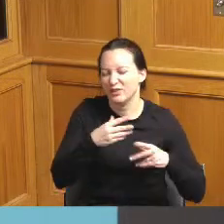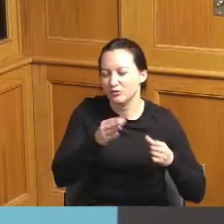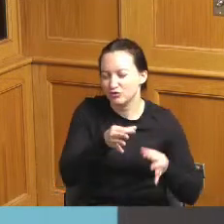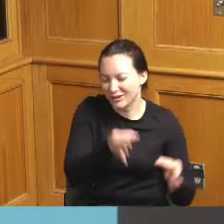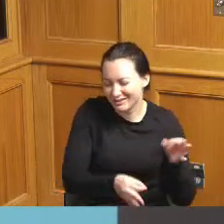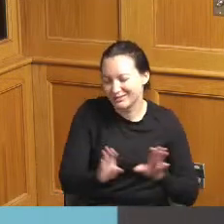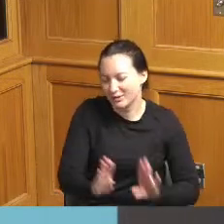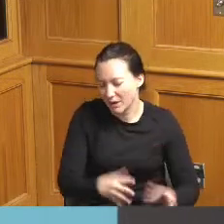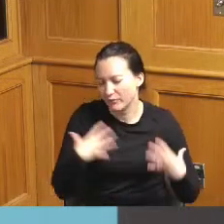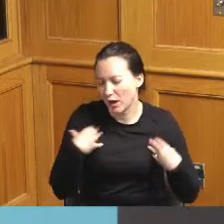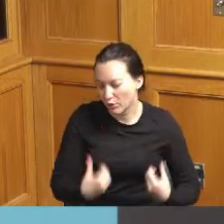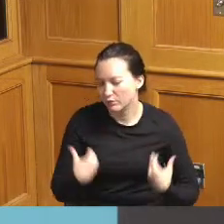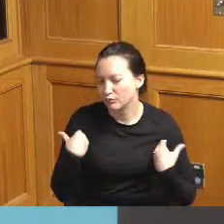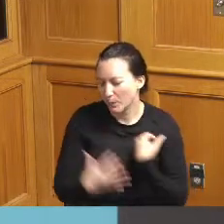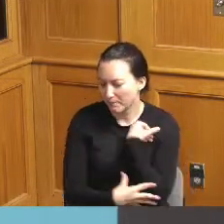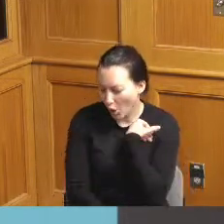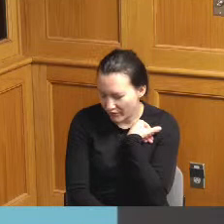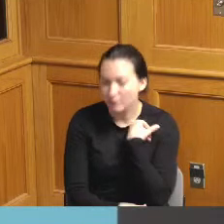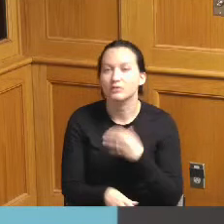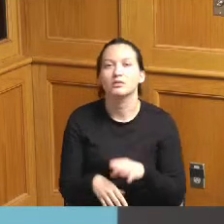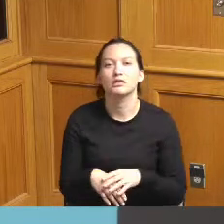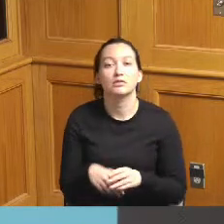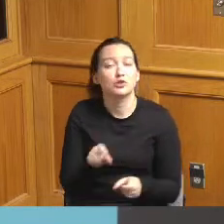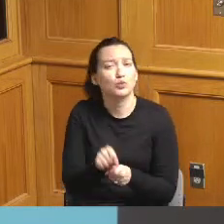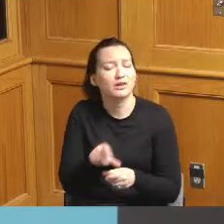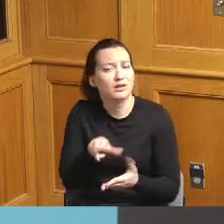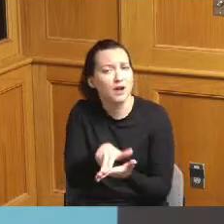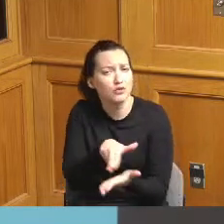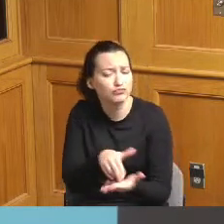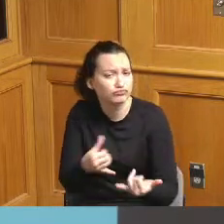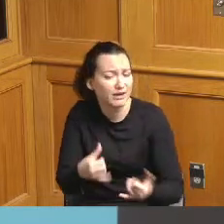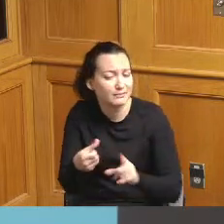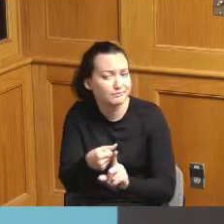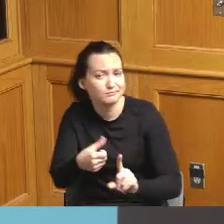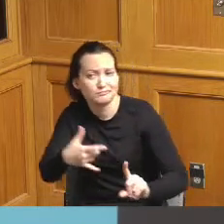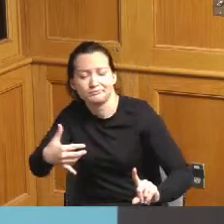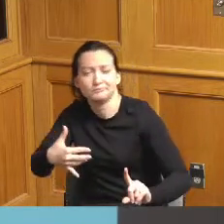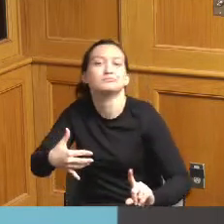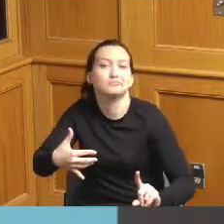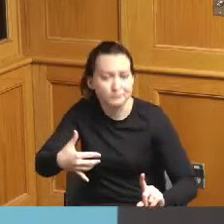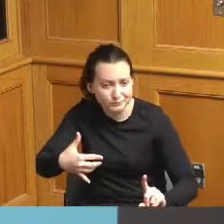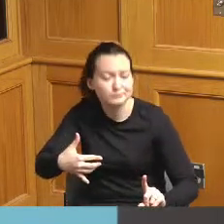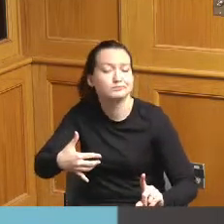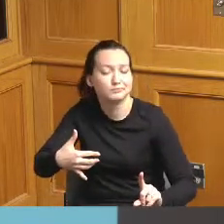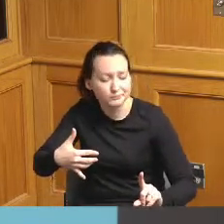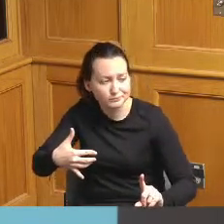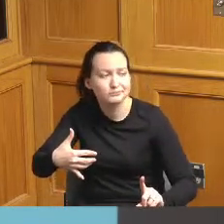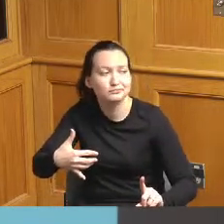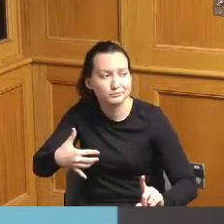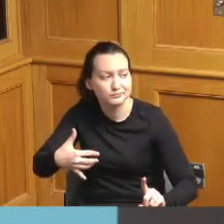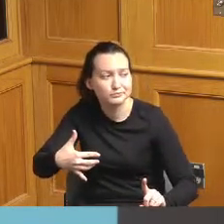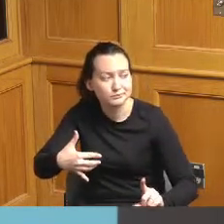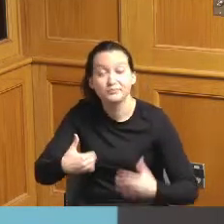youth in poverty working with through a contract right now to expand that for youth in our care